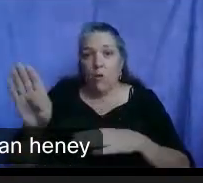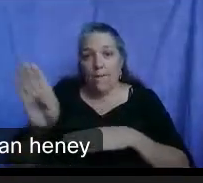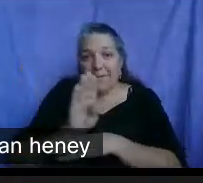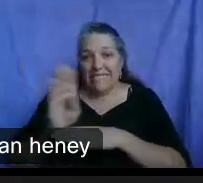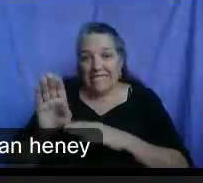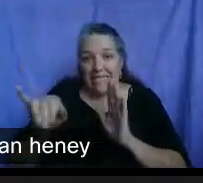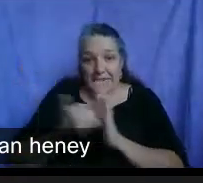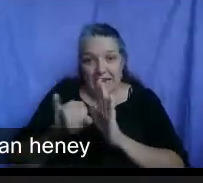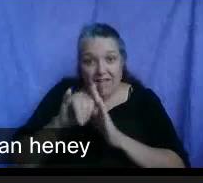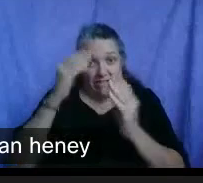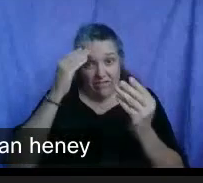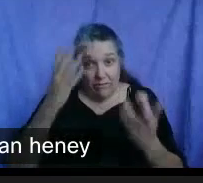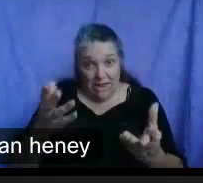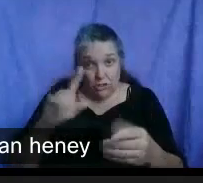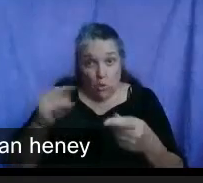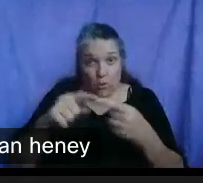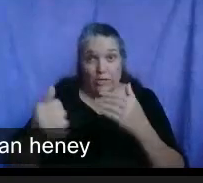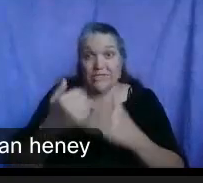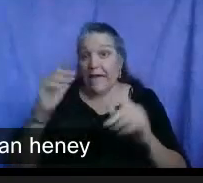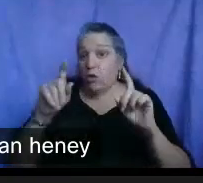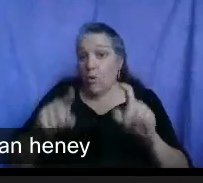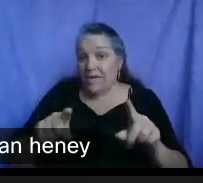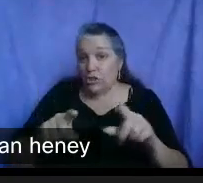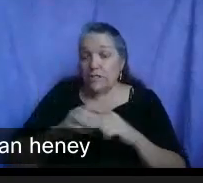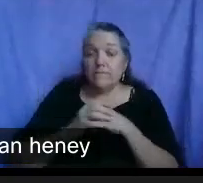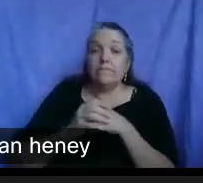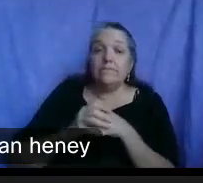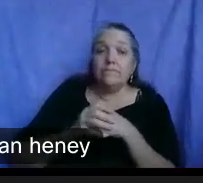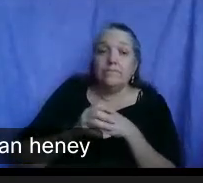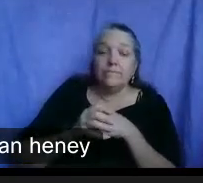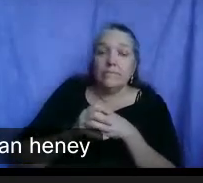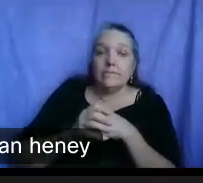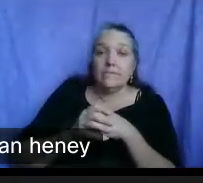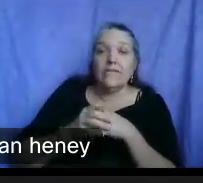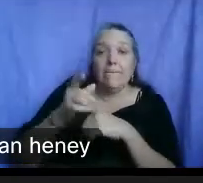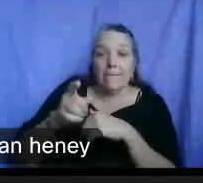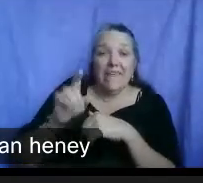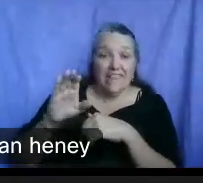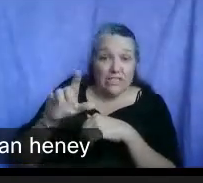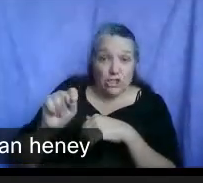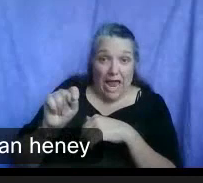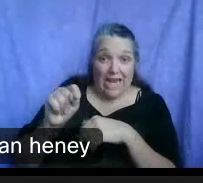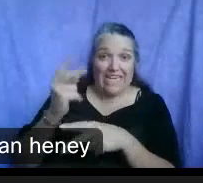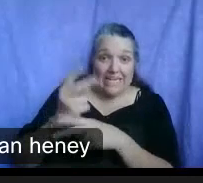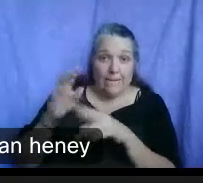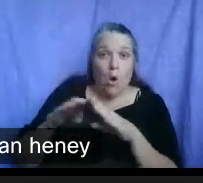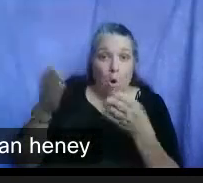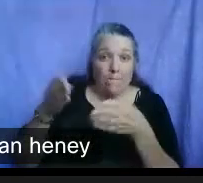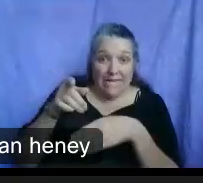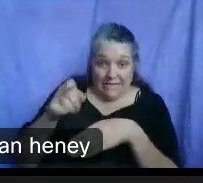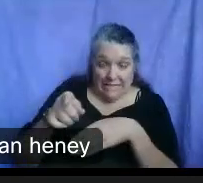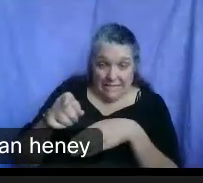questions. Definitely keep the chat panel open also, because this is where we will provide key